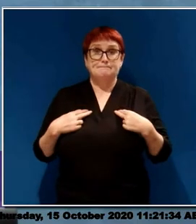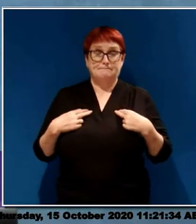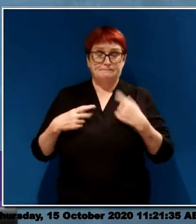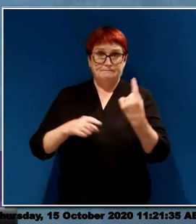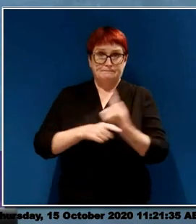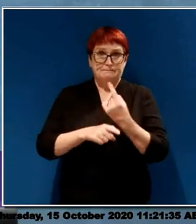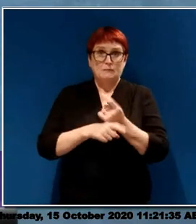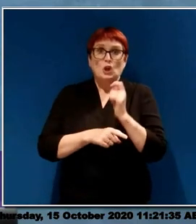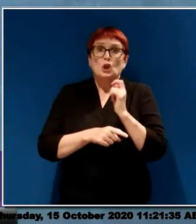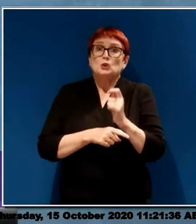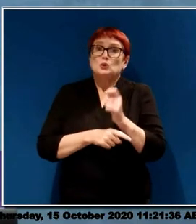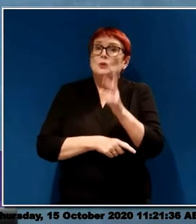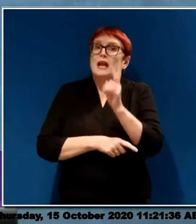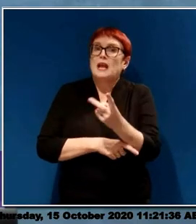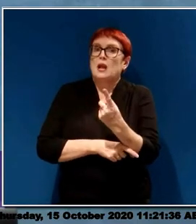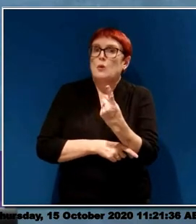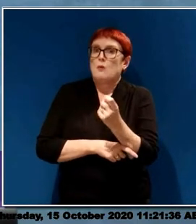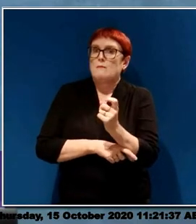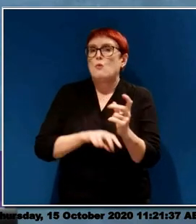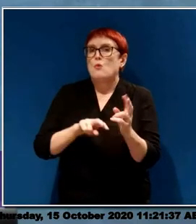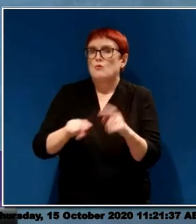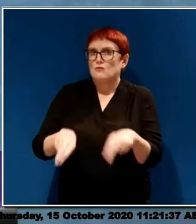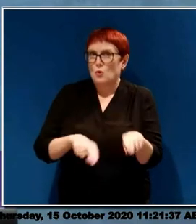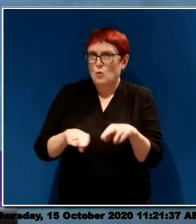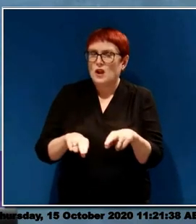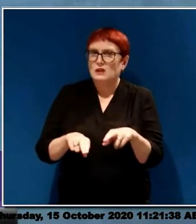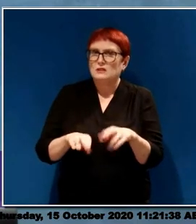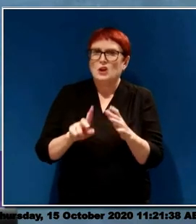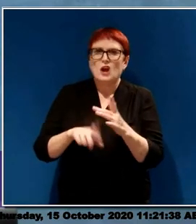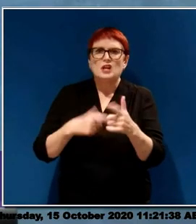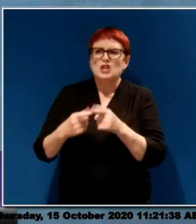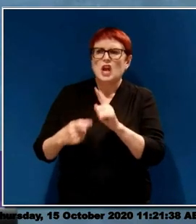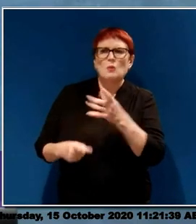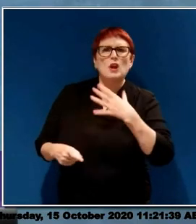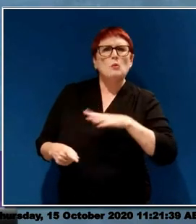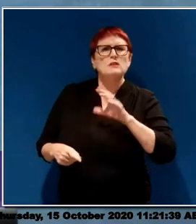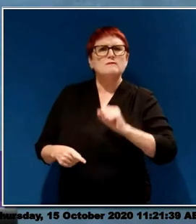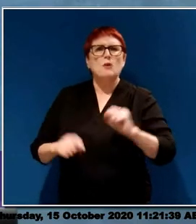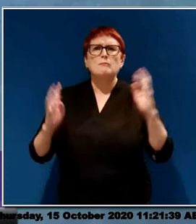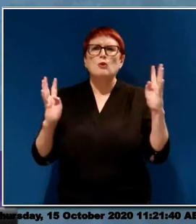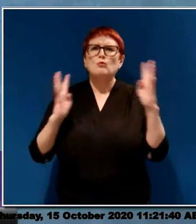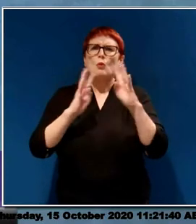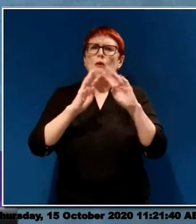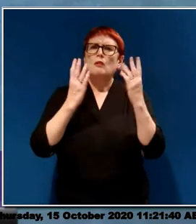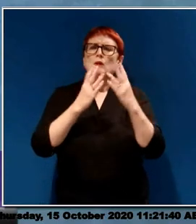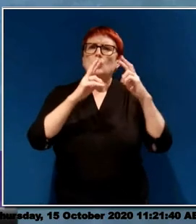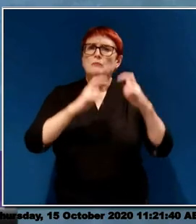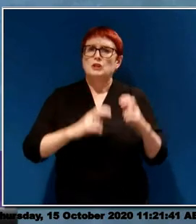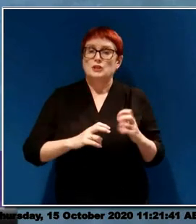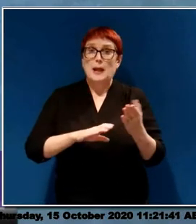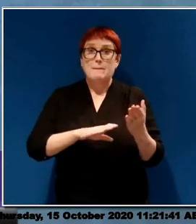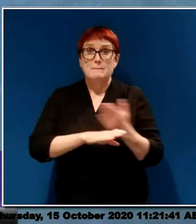he hopes from this Royal Commission, but before I do that, before I play that clip, I'd like to ask you